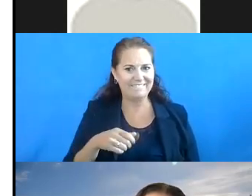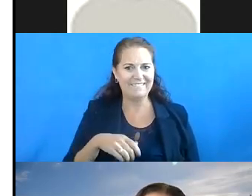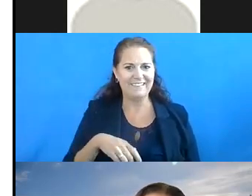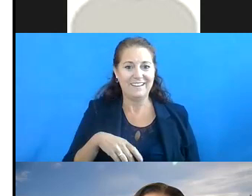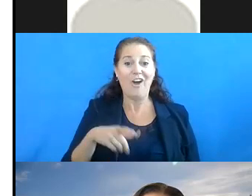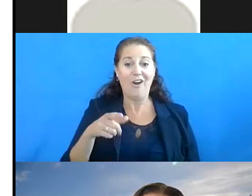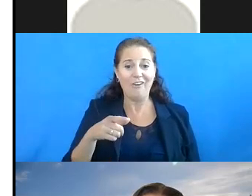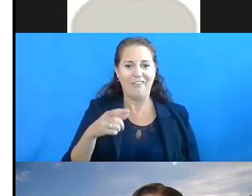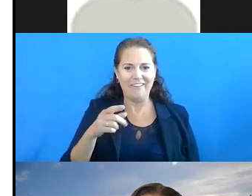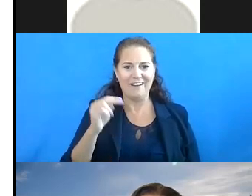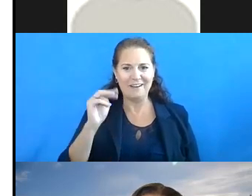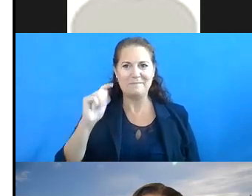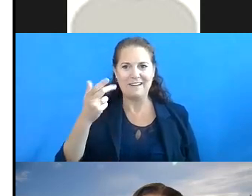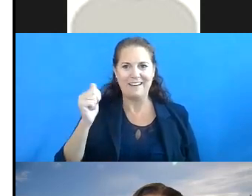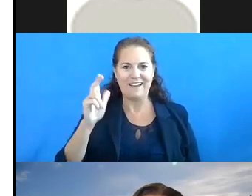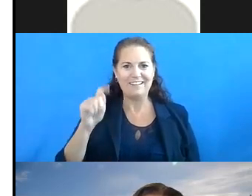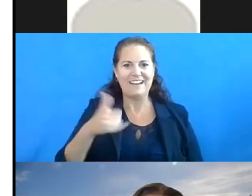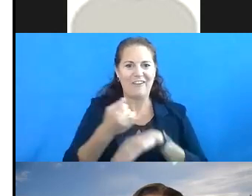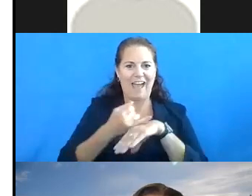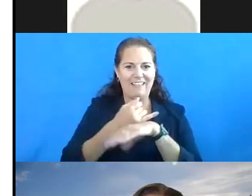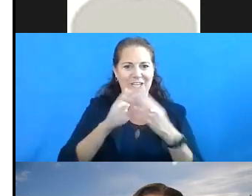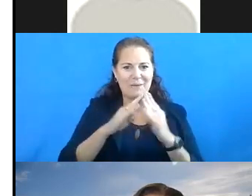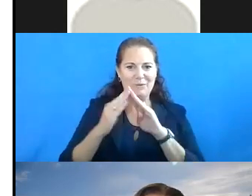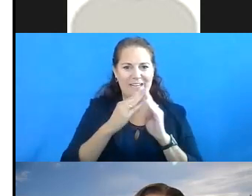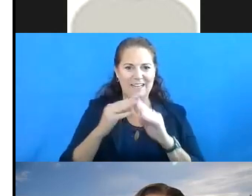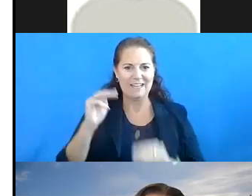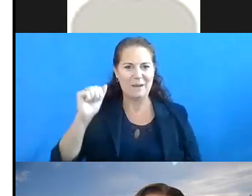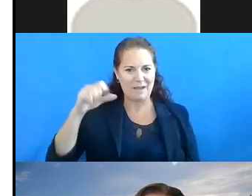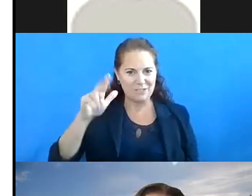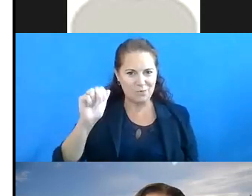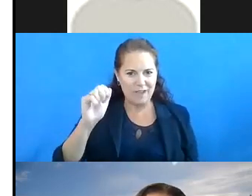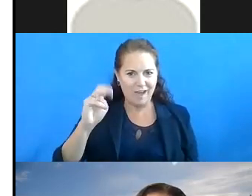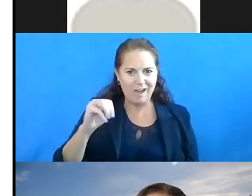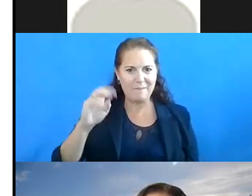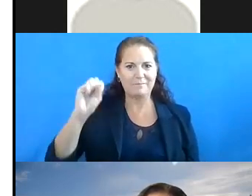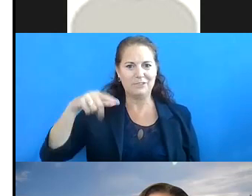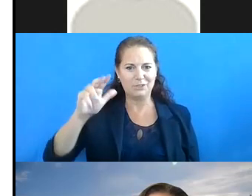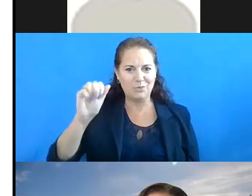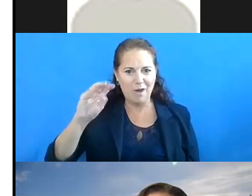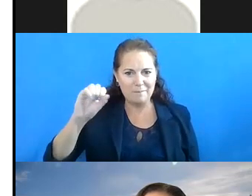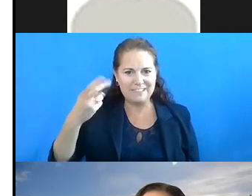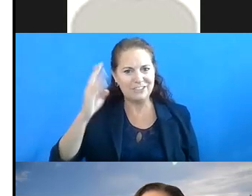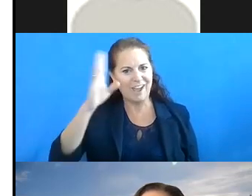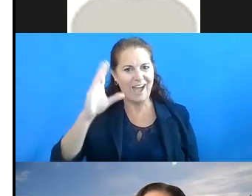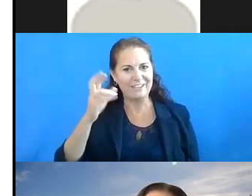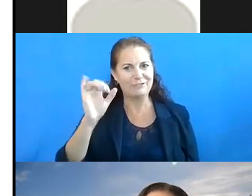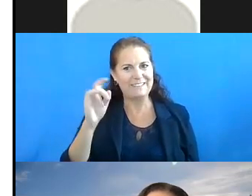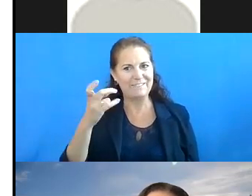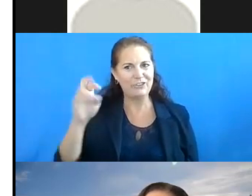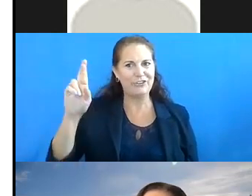nice. Another island community. Musqueam, Squamish, Tsleil Waututh. Hi Christopher.